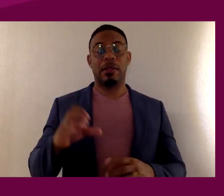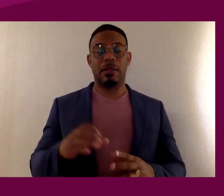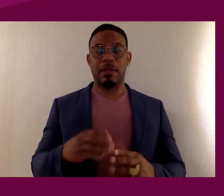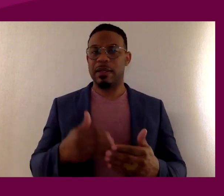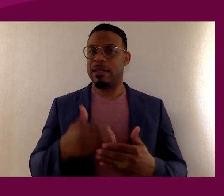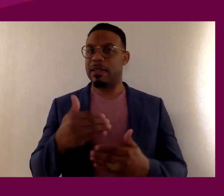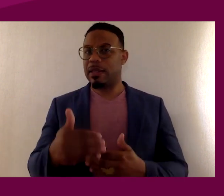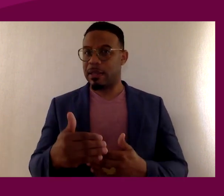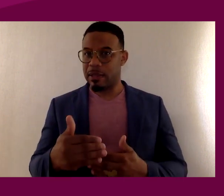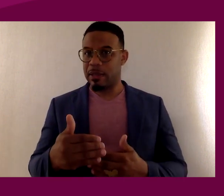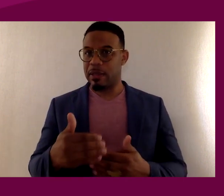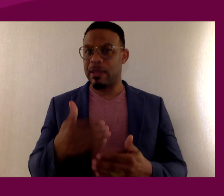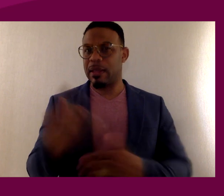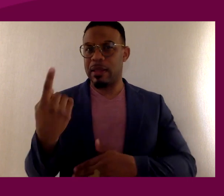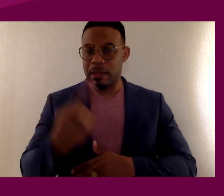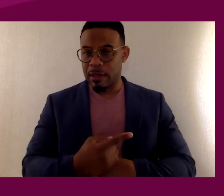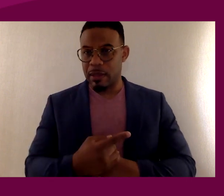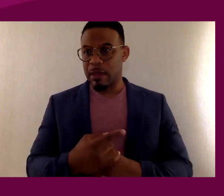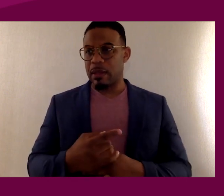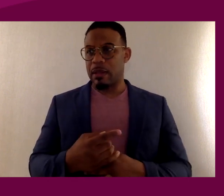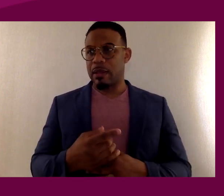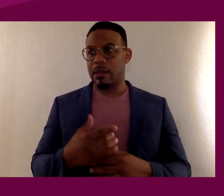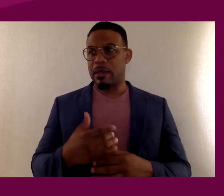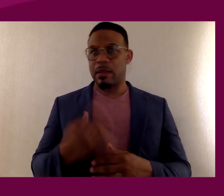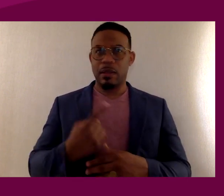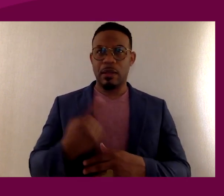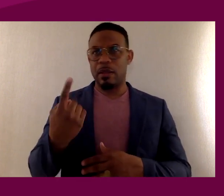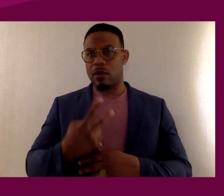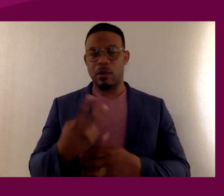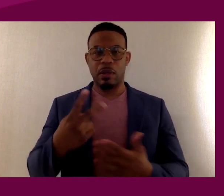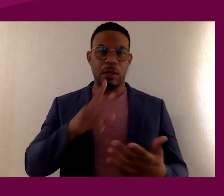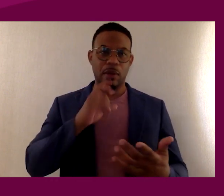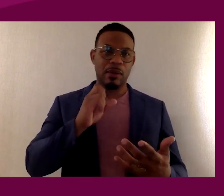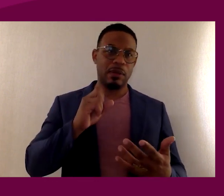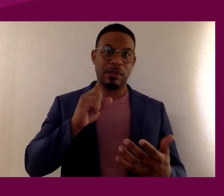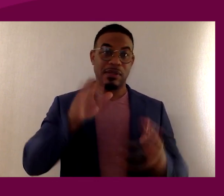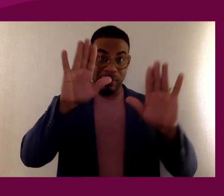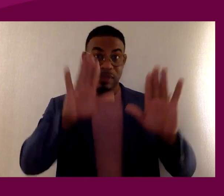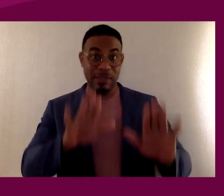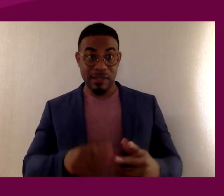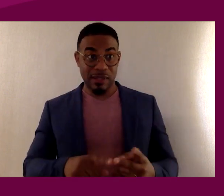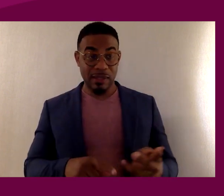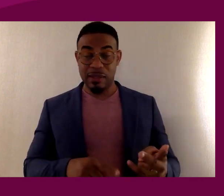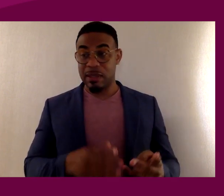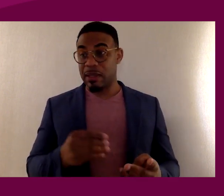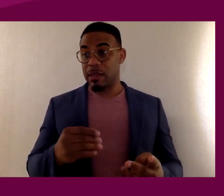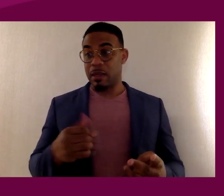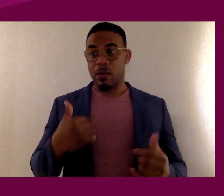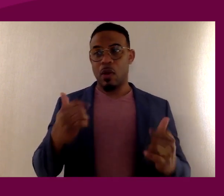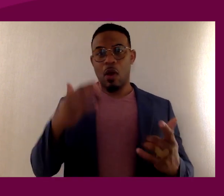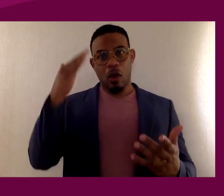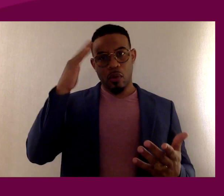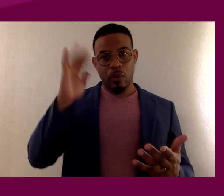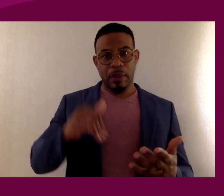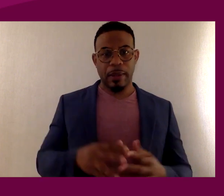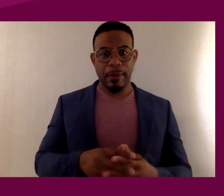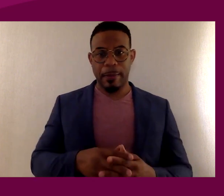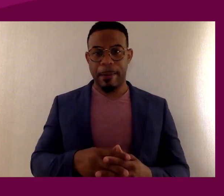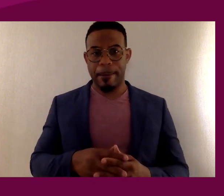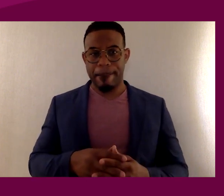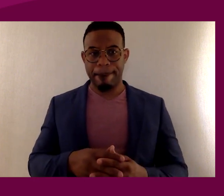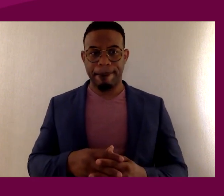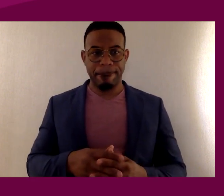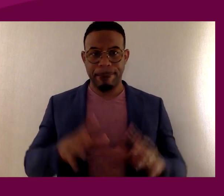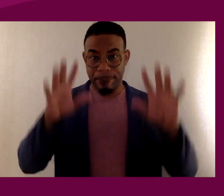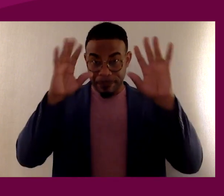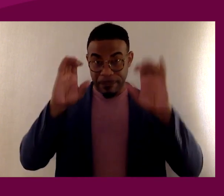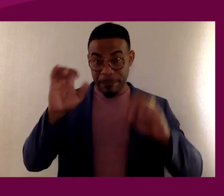And especially in Washington, D.C. The next day or two, it was a Sunday. And we all knew that